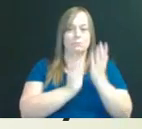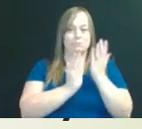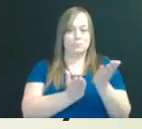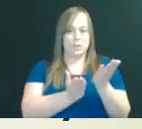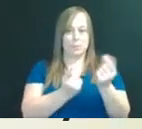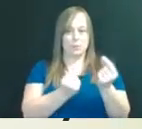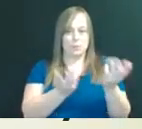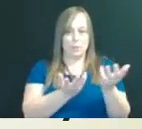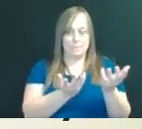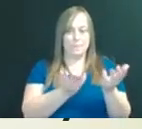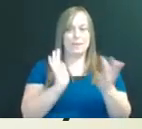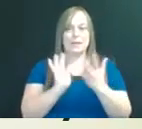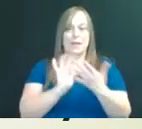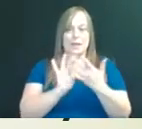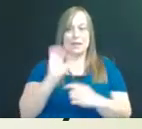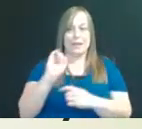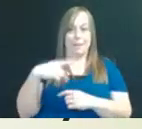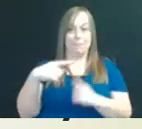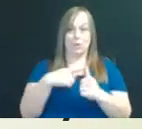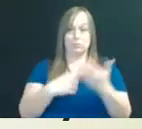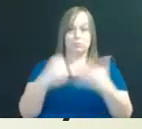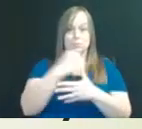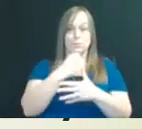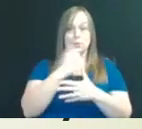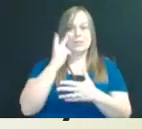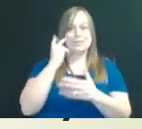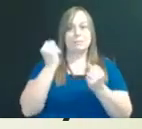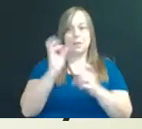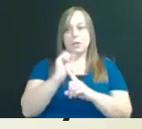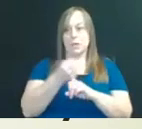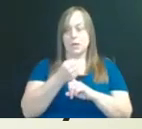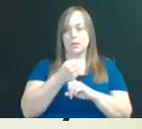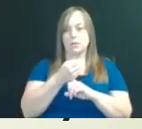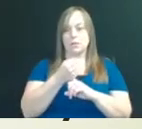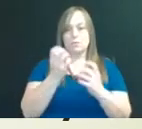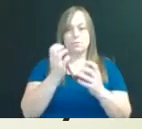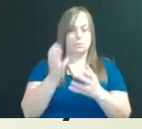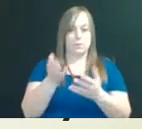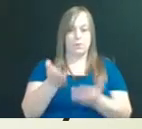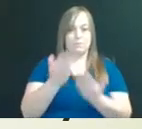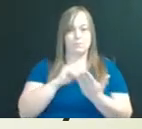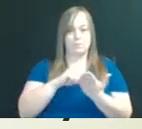is contact CAP first. We see some cases where, I've gotten cases as an advocate